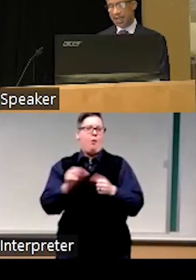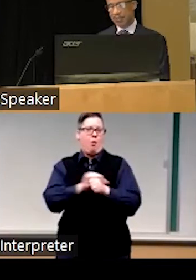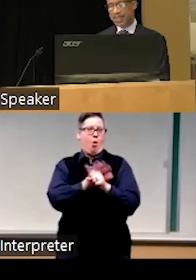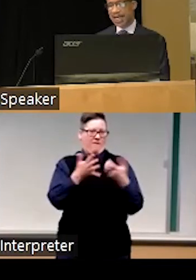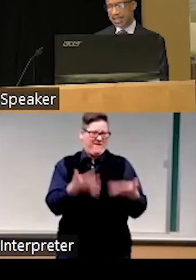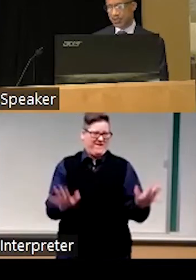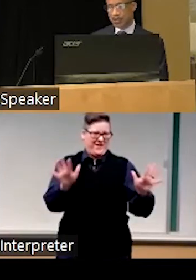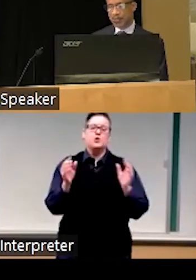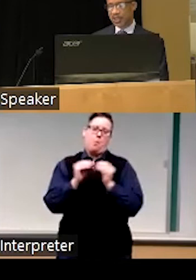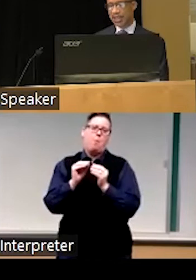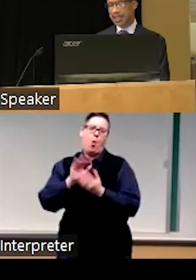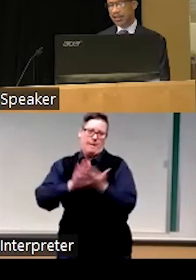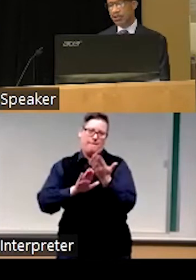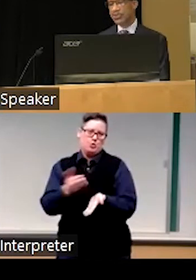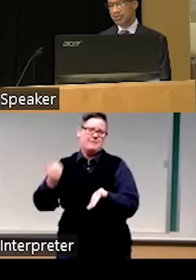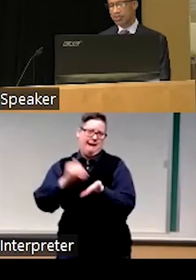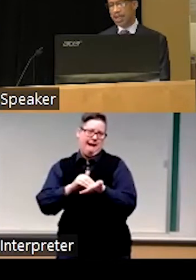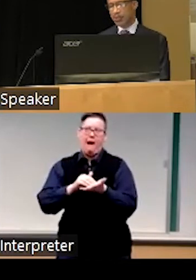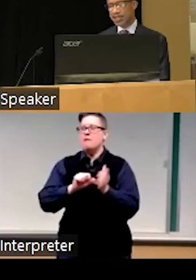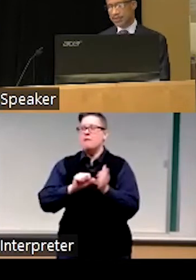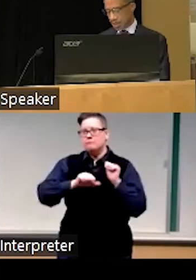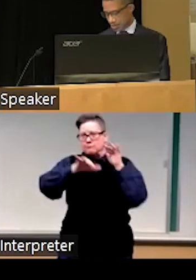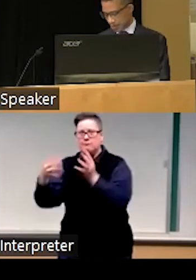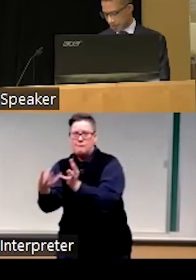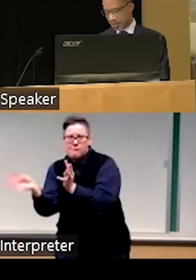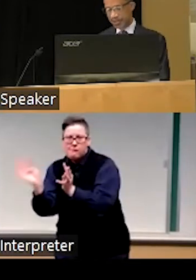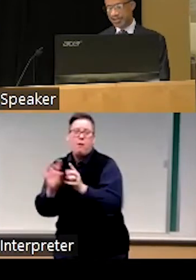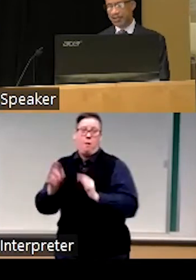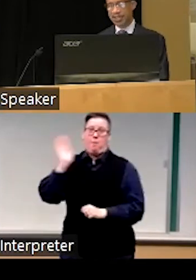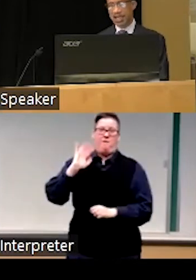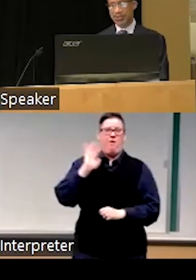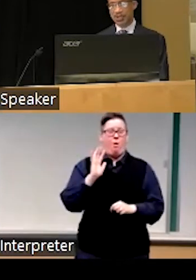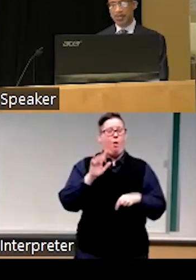um settings where people can can go to but it was a particularly difficult time during